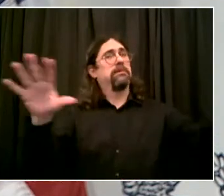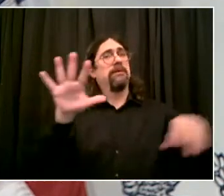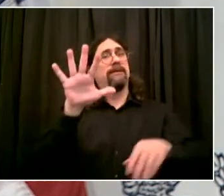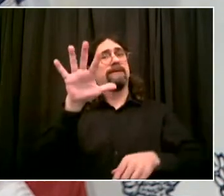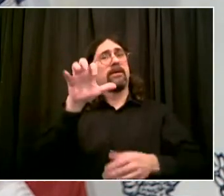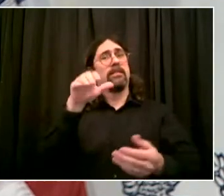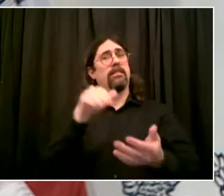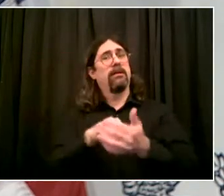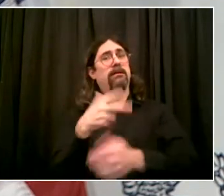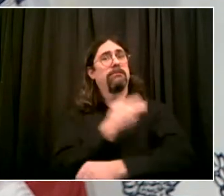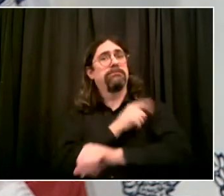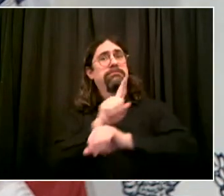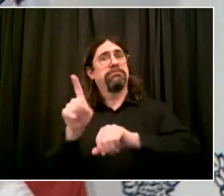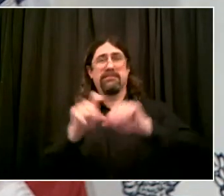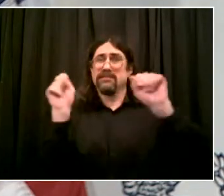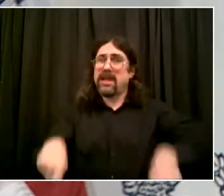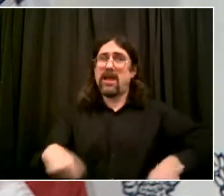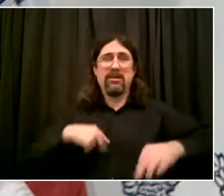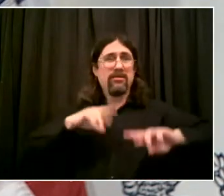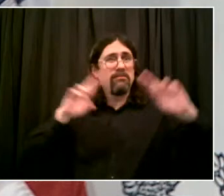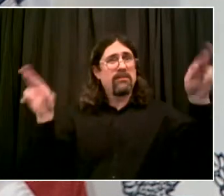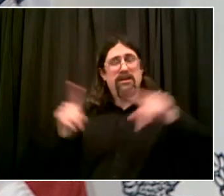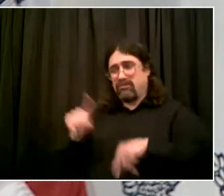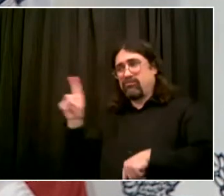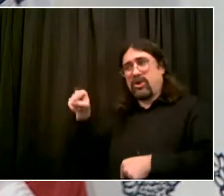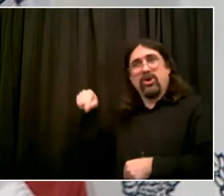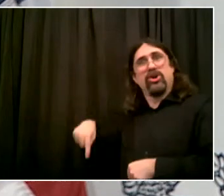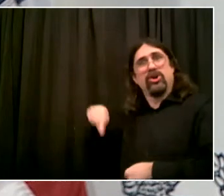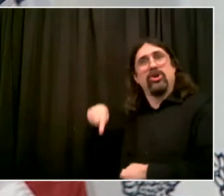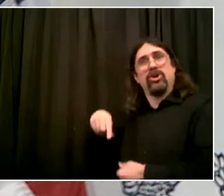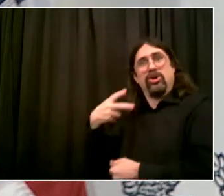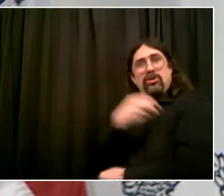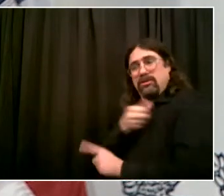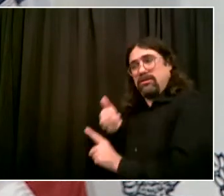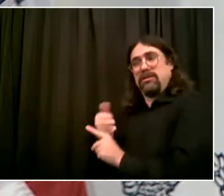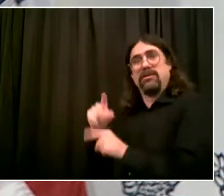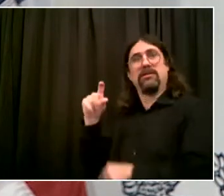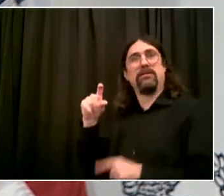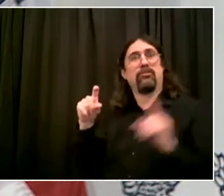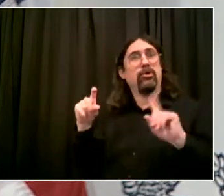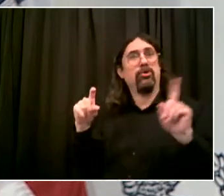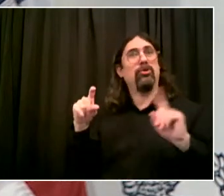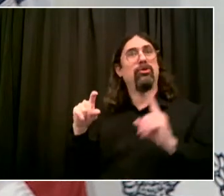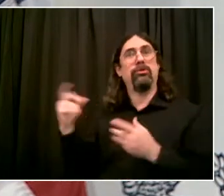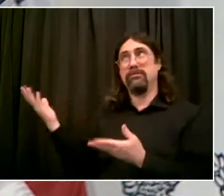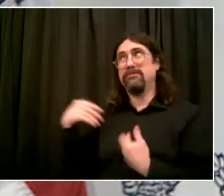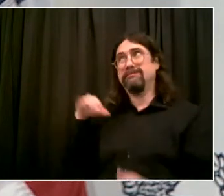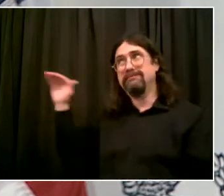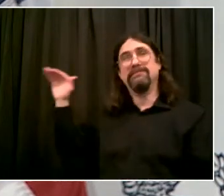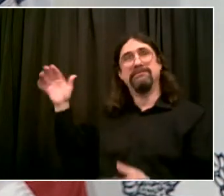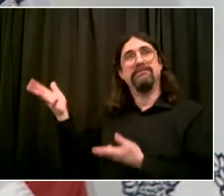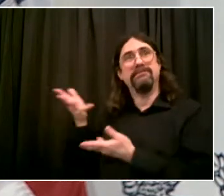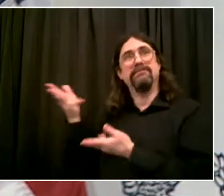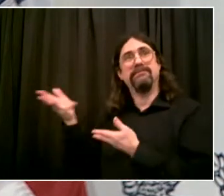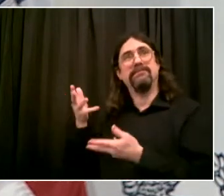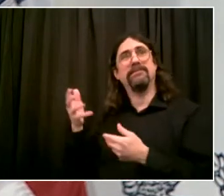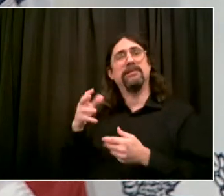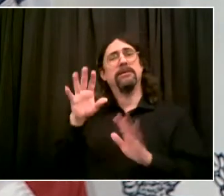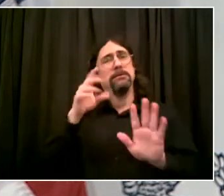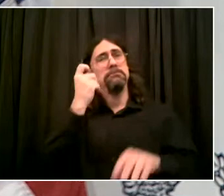MILLION PEOPLE A WEEK.